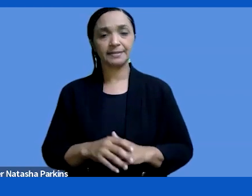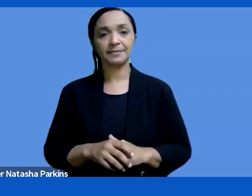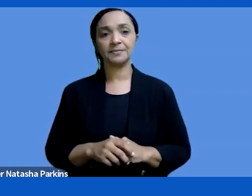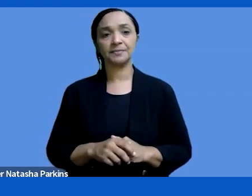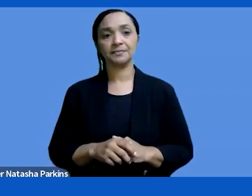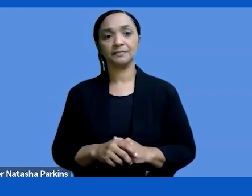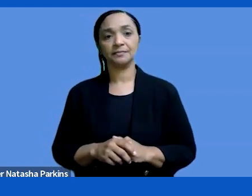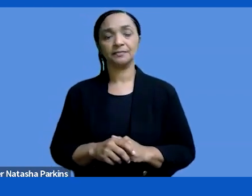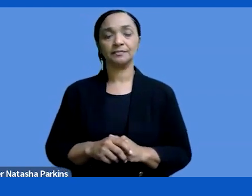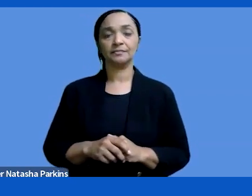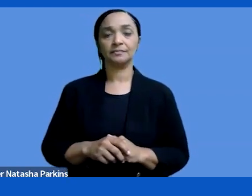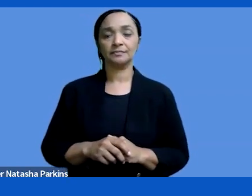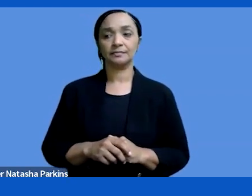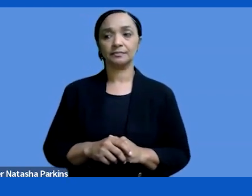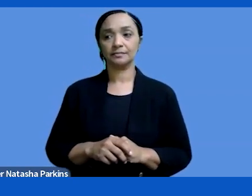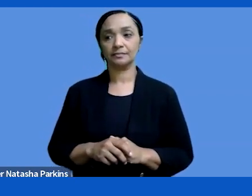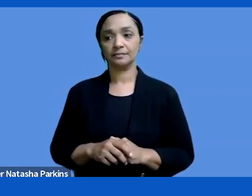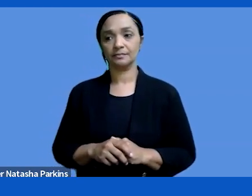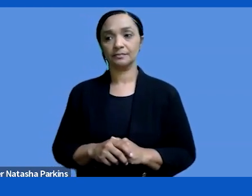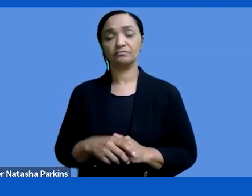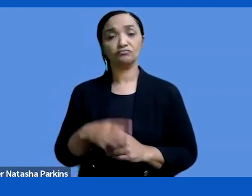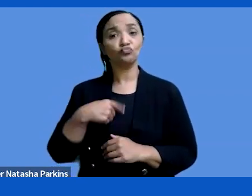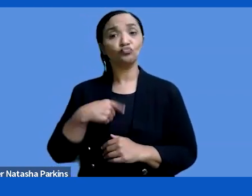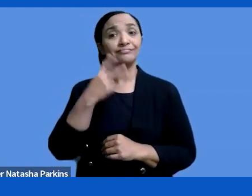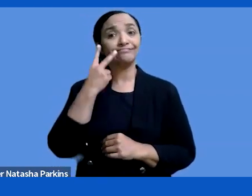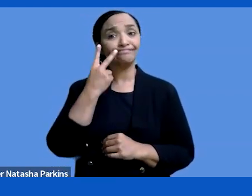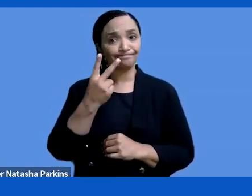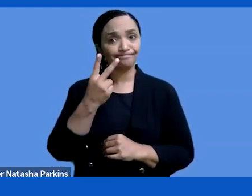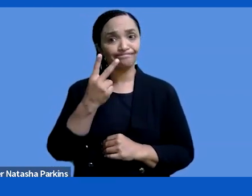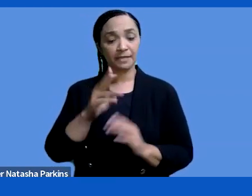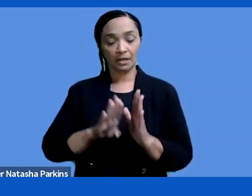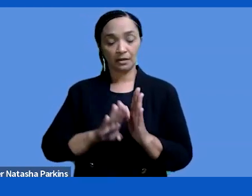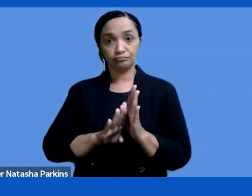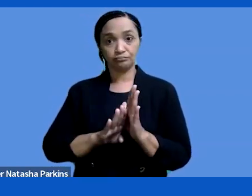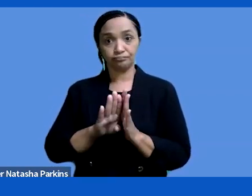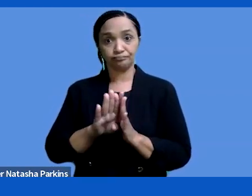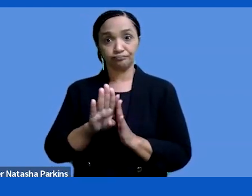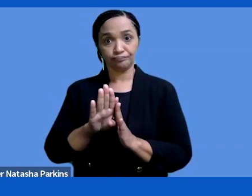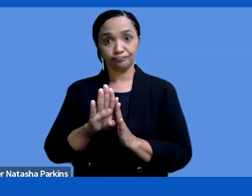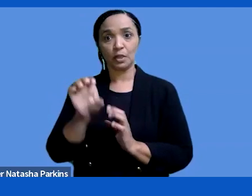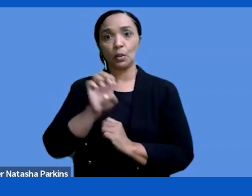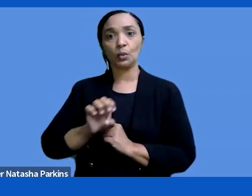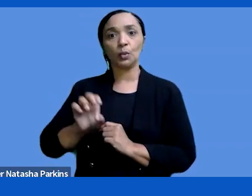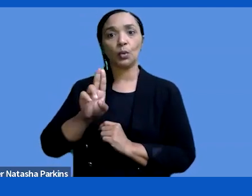also a slight increase in European providers that provide accessibility services,